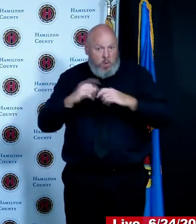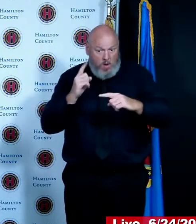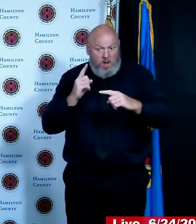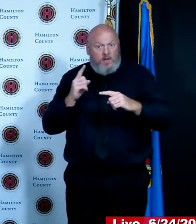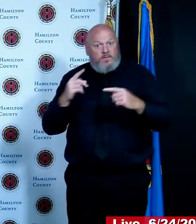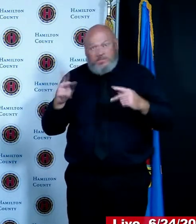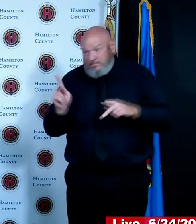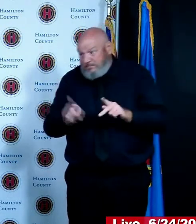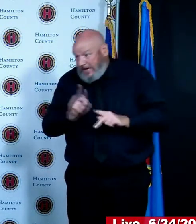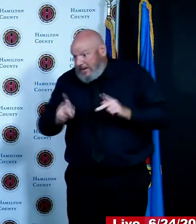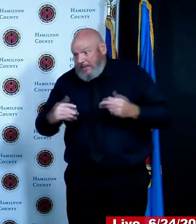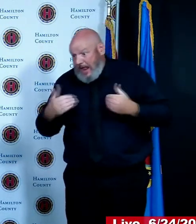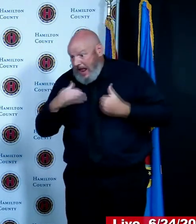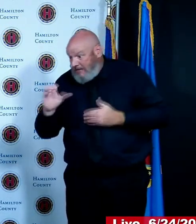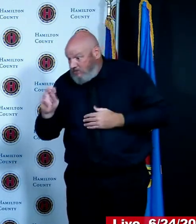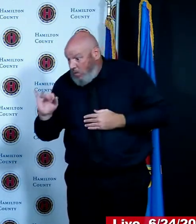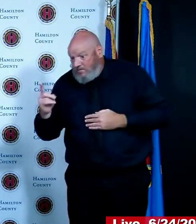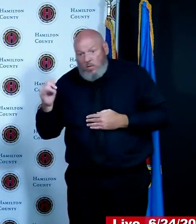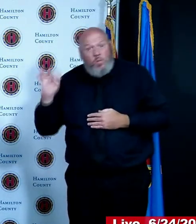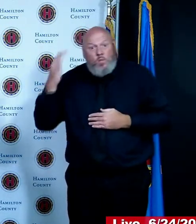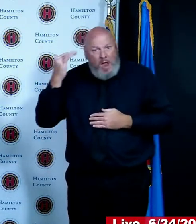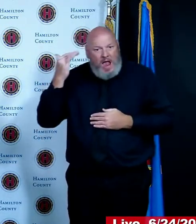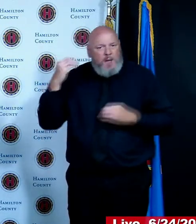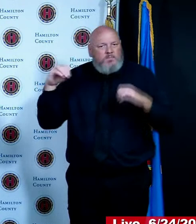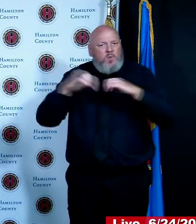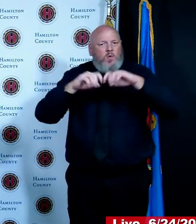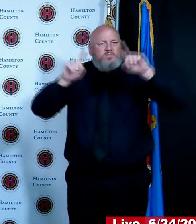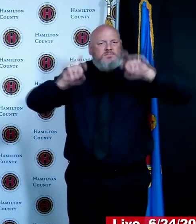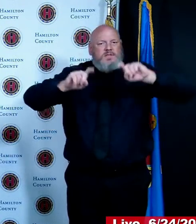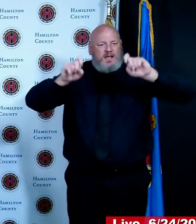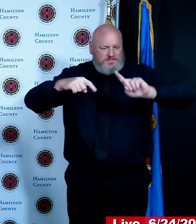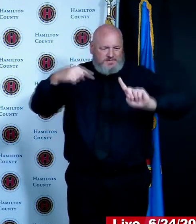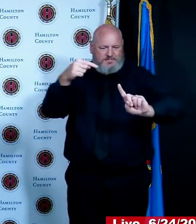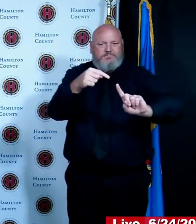asymptomatic we did not have this luxury early on in the pandemic in fact it